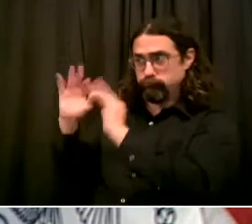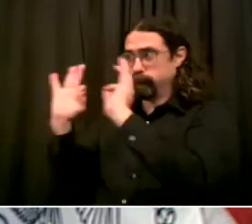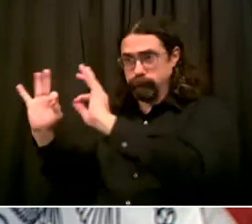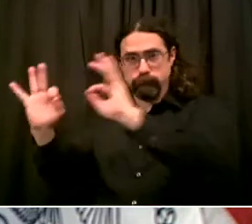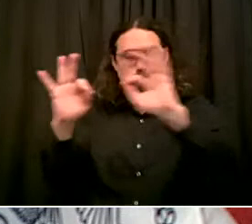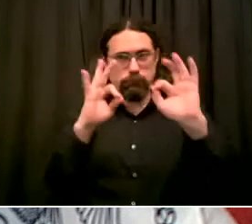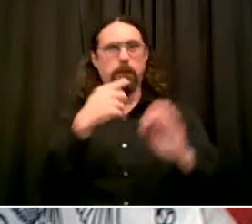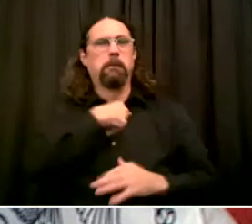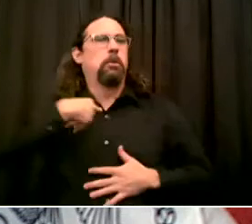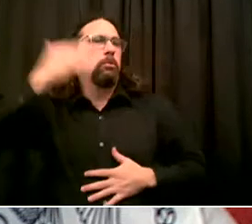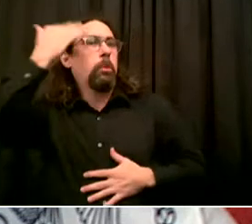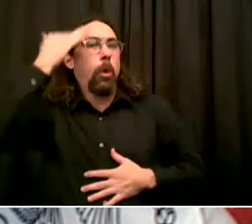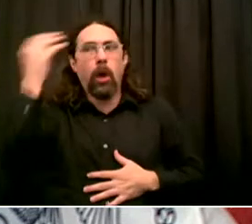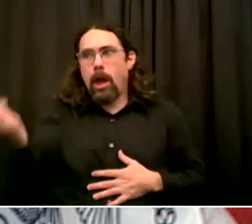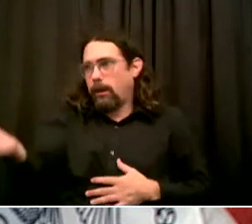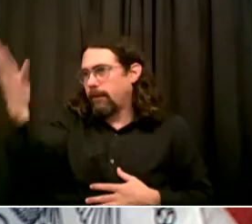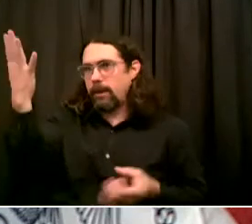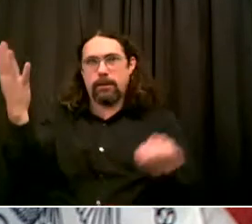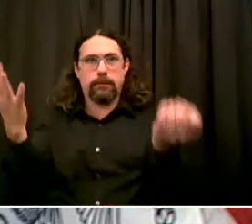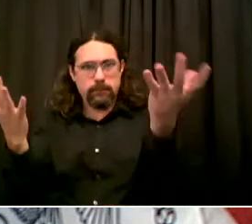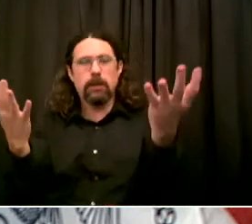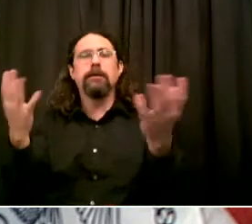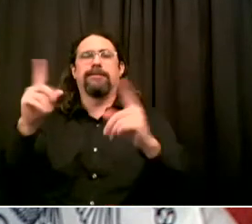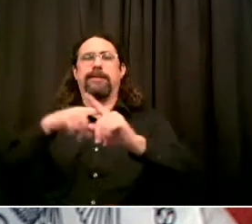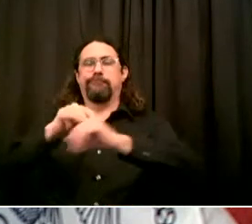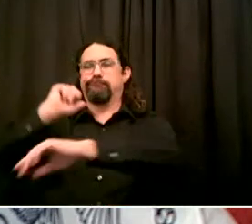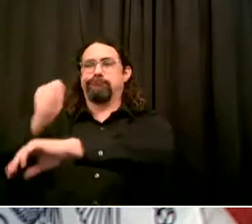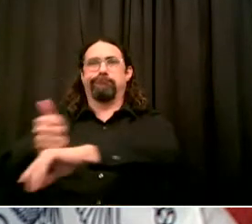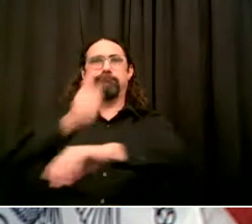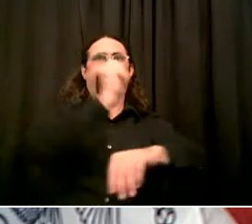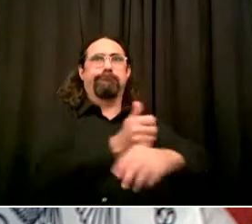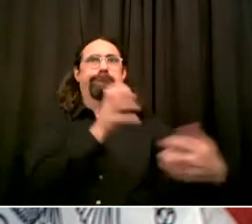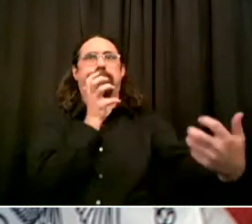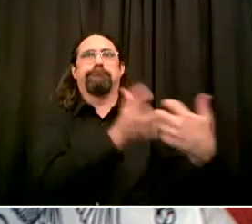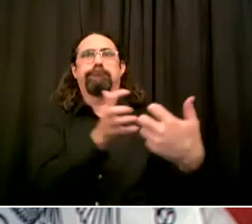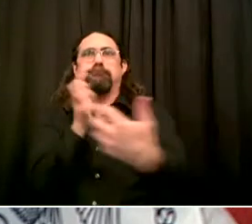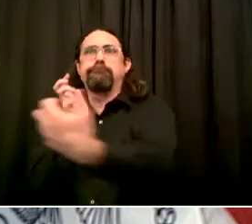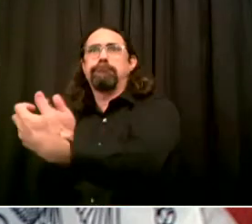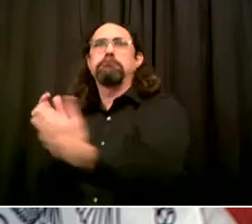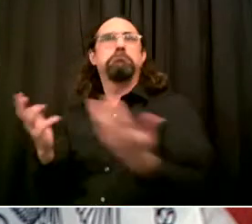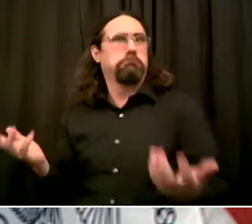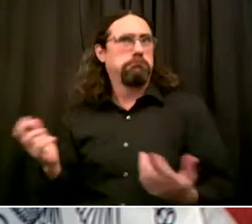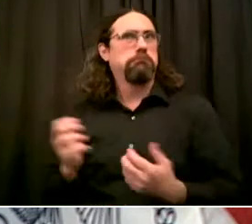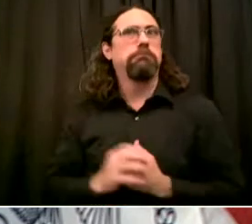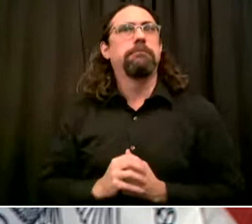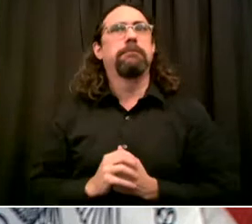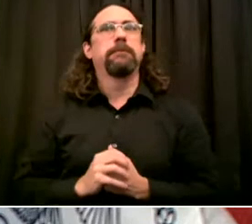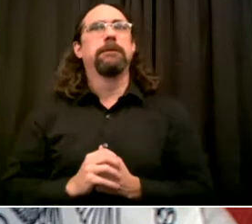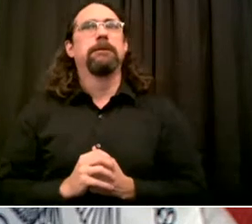NUMBER TO BE ABLE TO DO THAT. GO AHEAD. SO IF THERE AREN'T ENOUGH